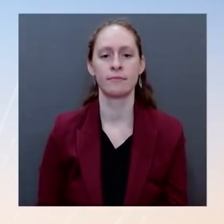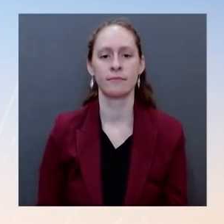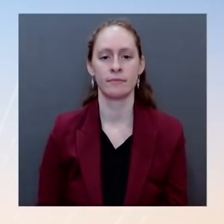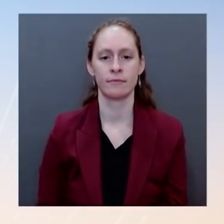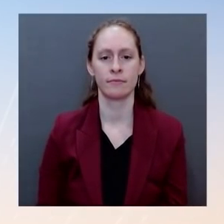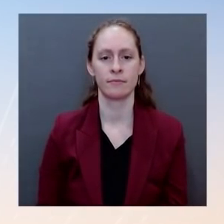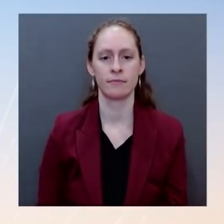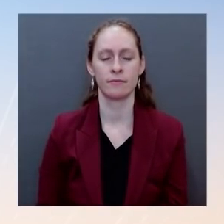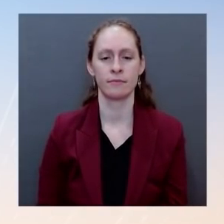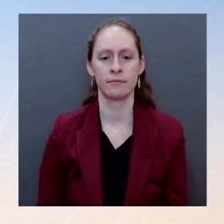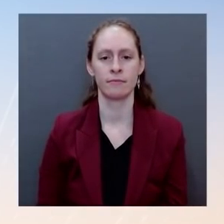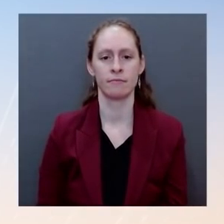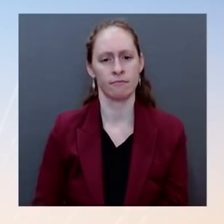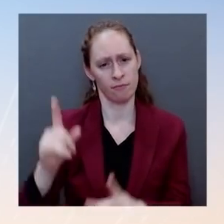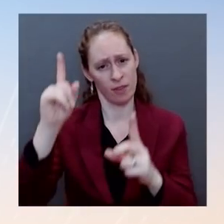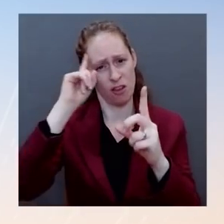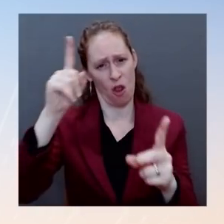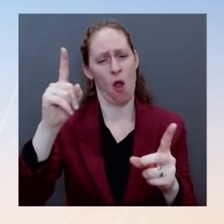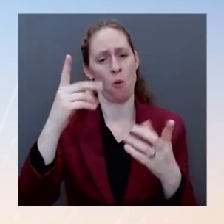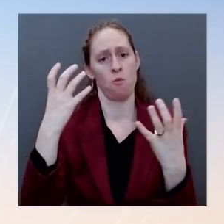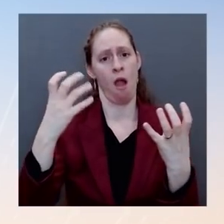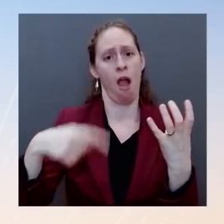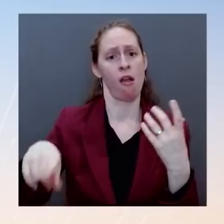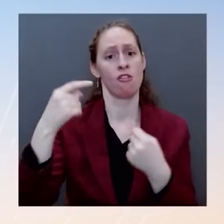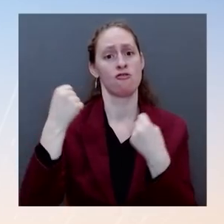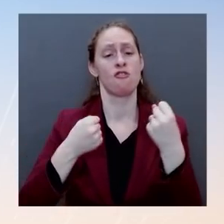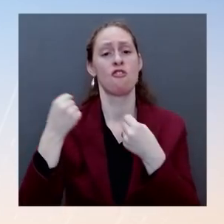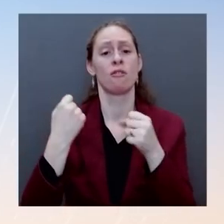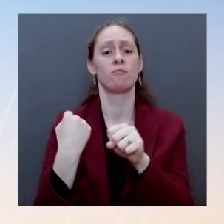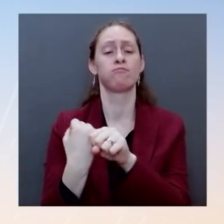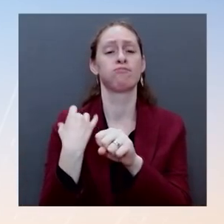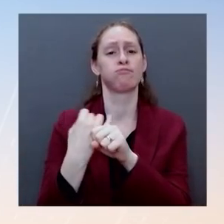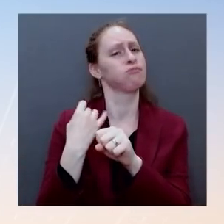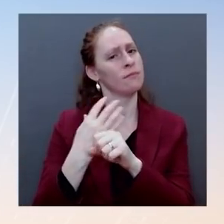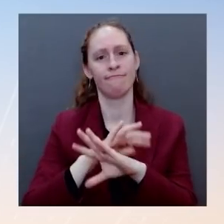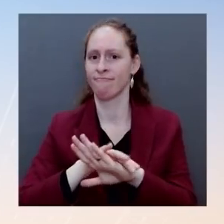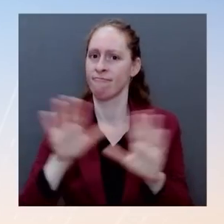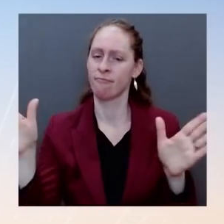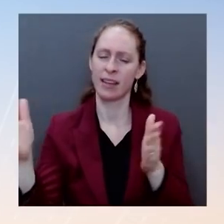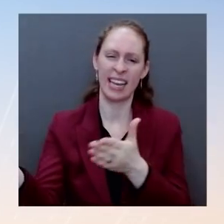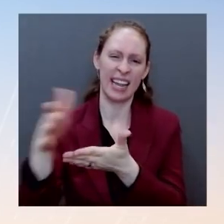He's taken a number of steps that are -- that he has the ability to take to address the climate --